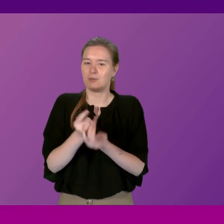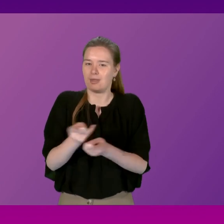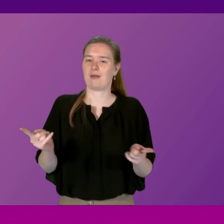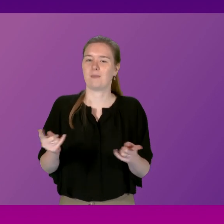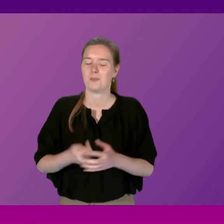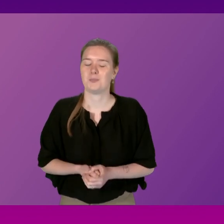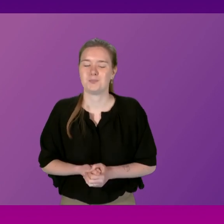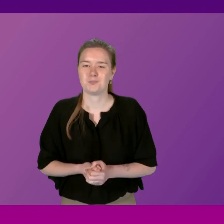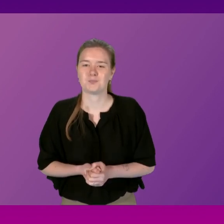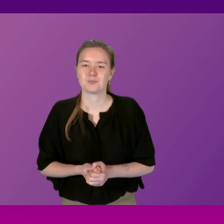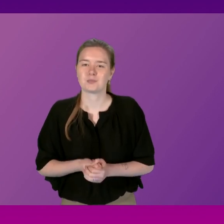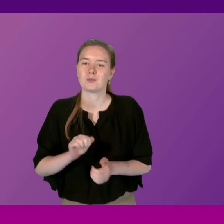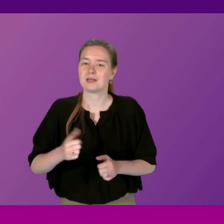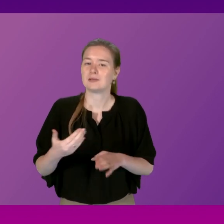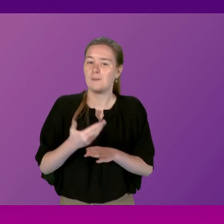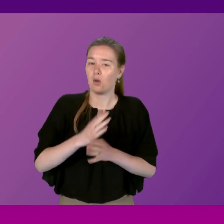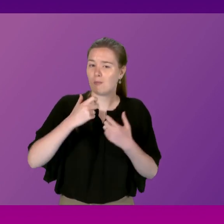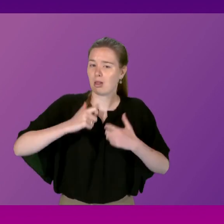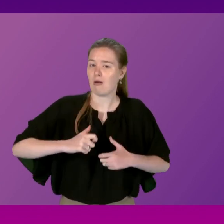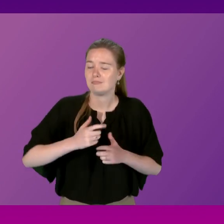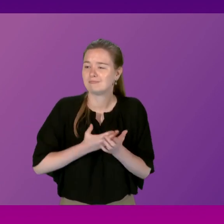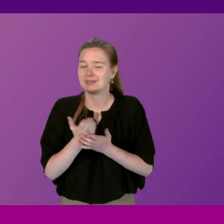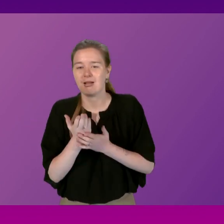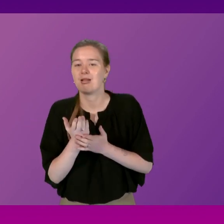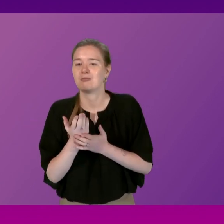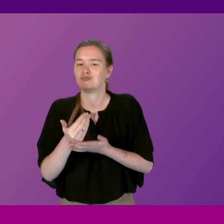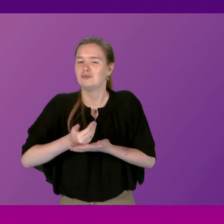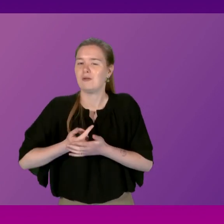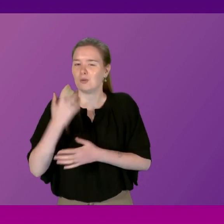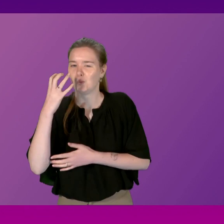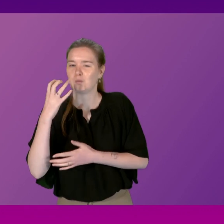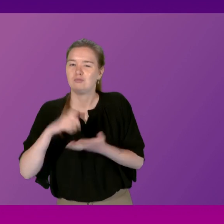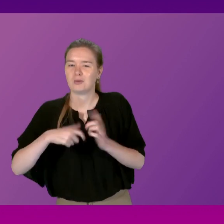Although employment law remains reserved to the UK Government, we use our fair work policies